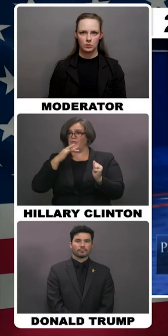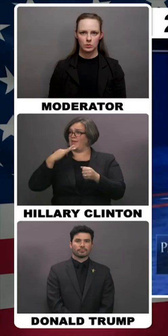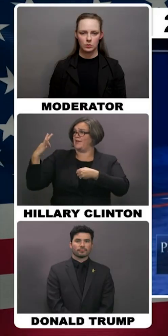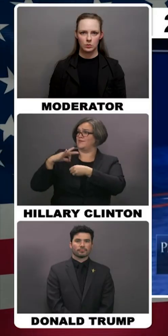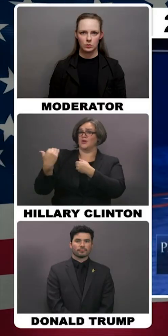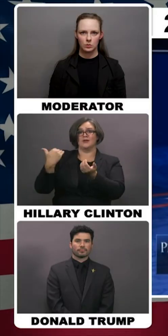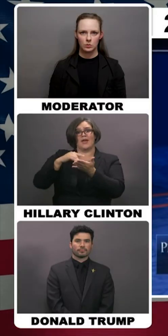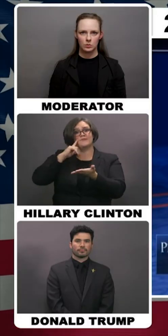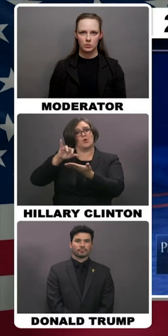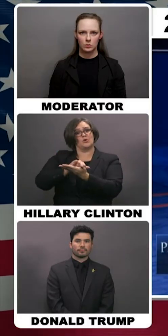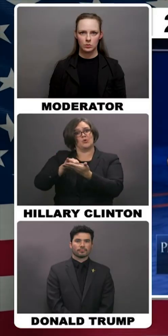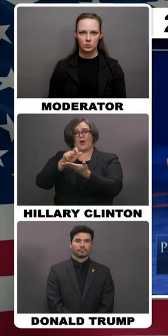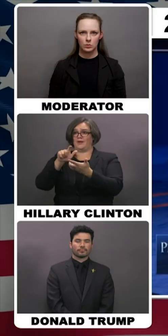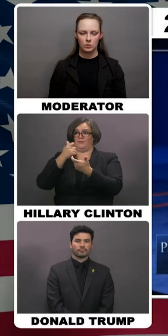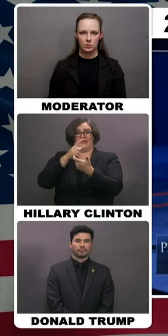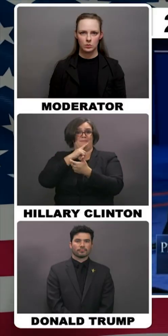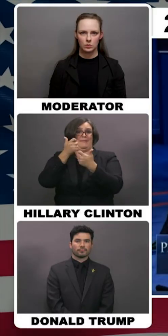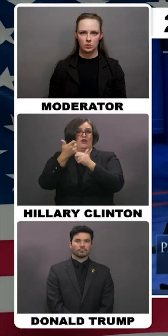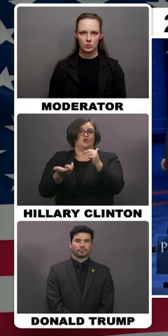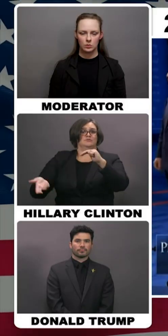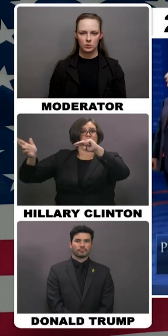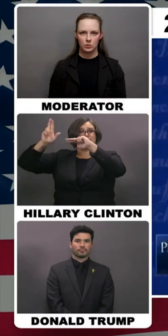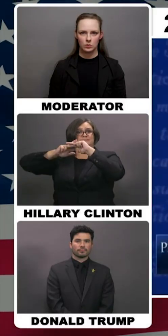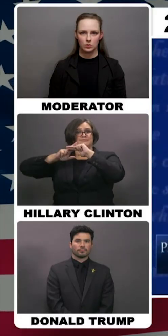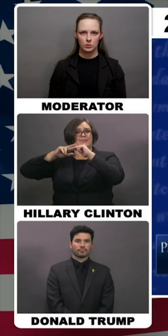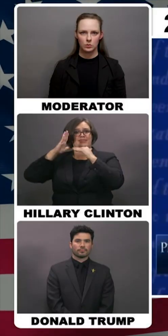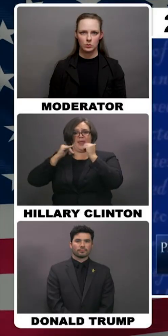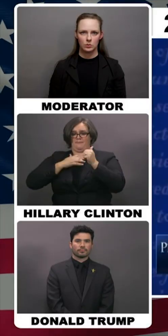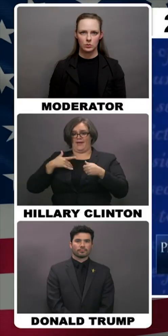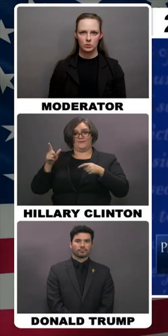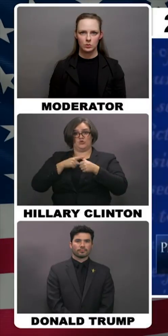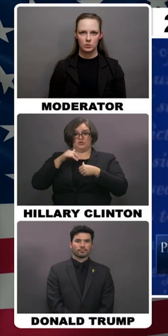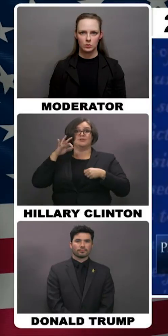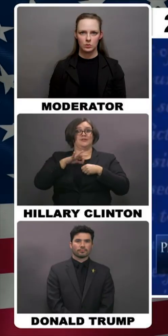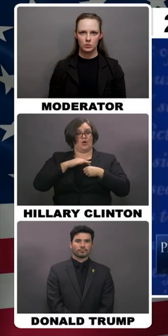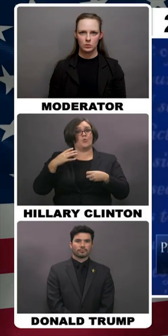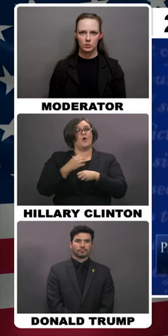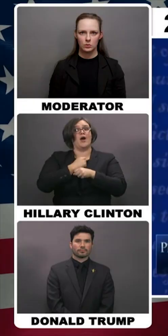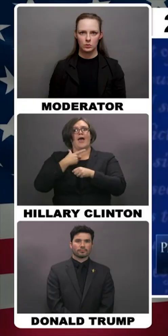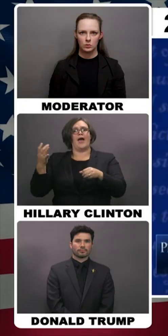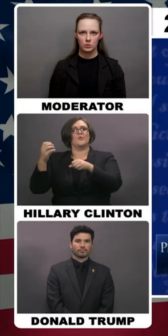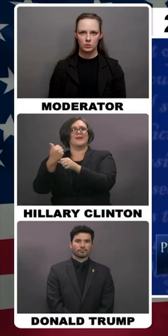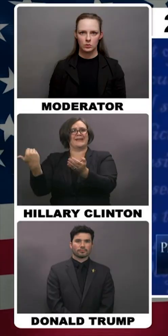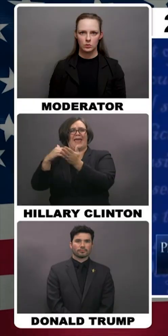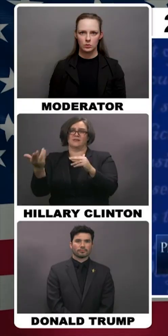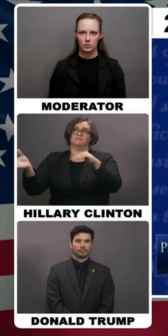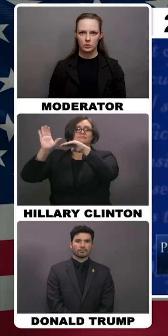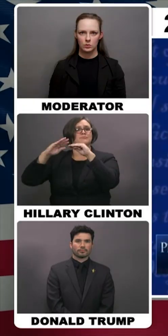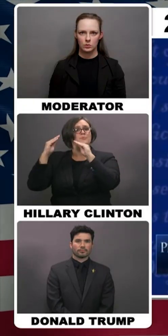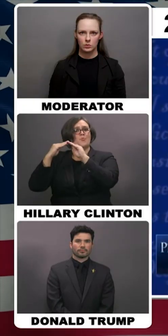by an even bigger margin than I had been elected the first time. And as president, I will take that work,